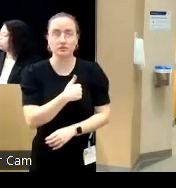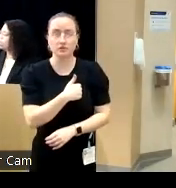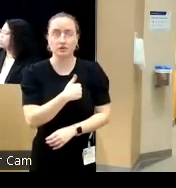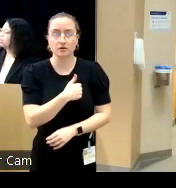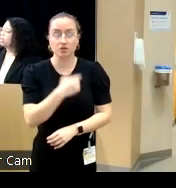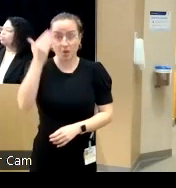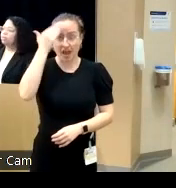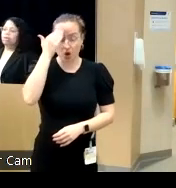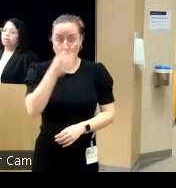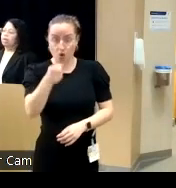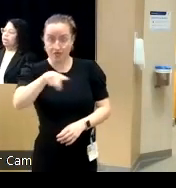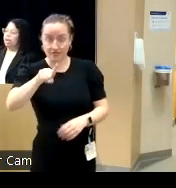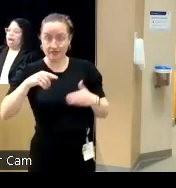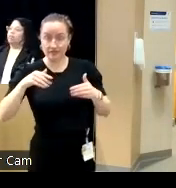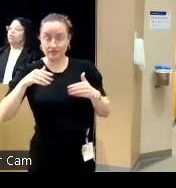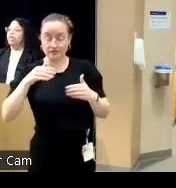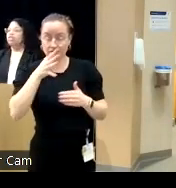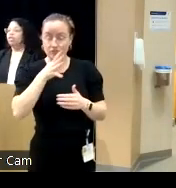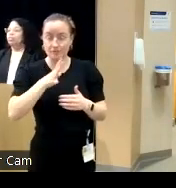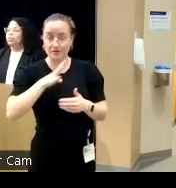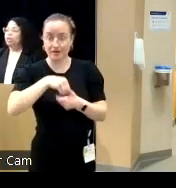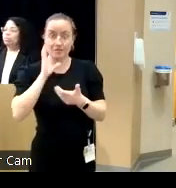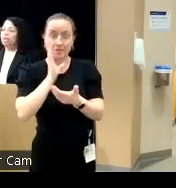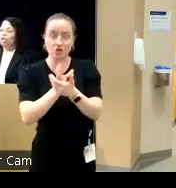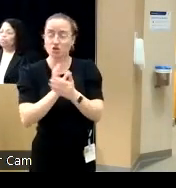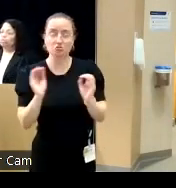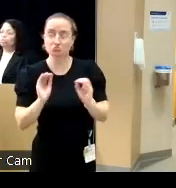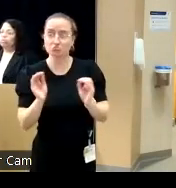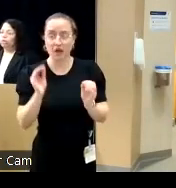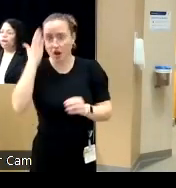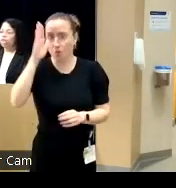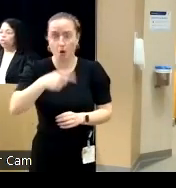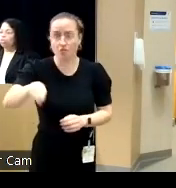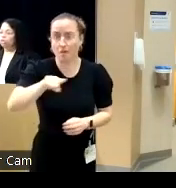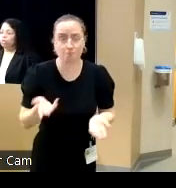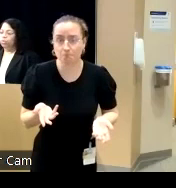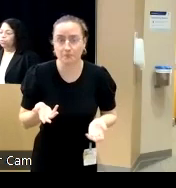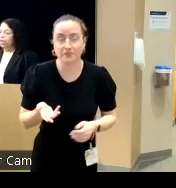young women they're not have no relationship to them they're what I thought would be beautiful